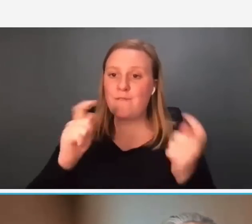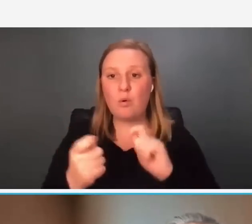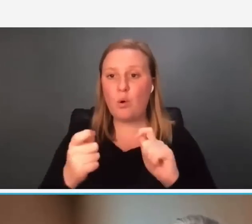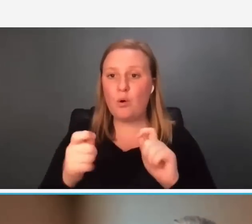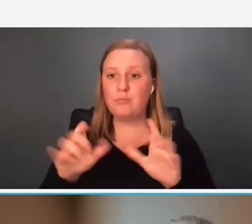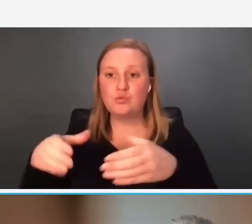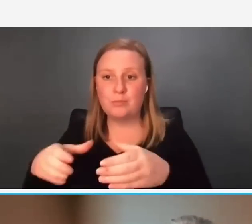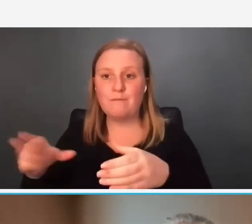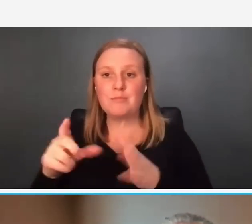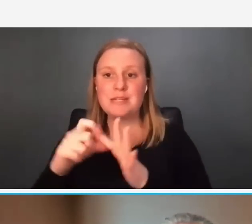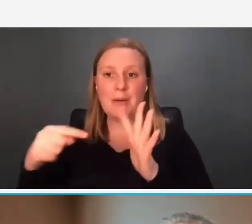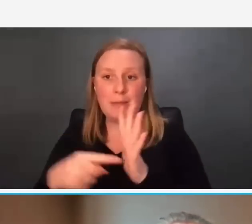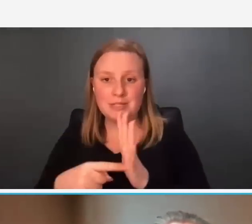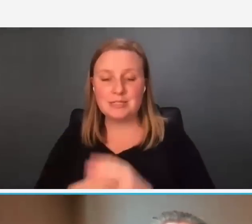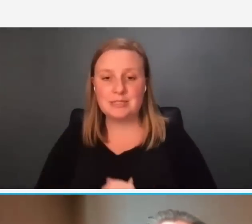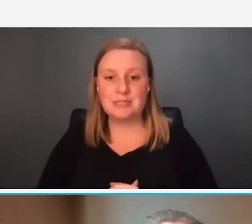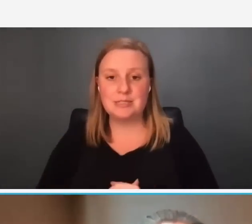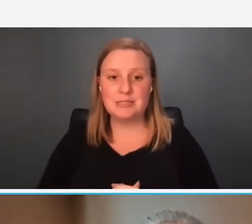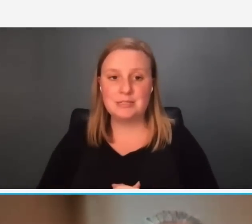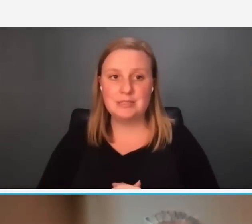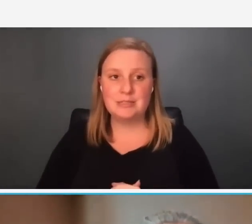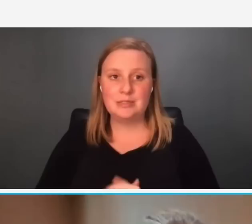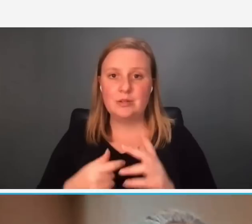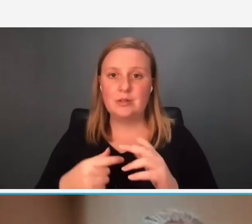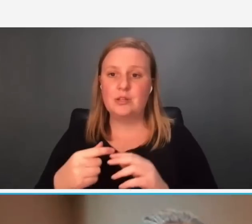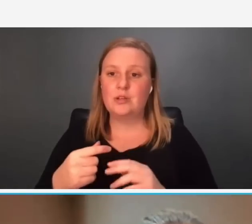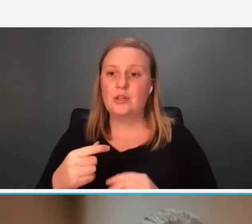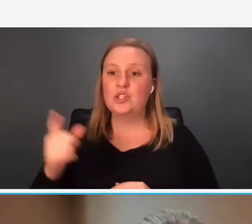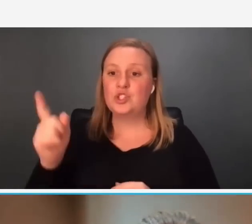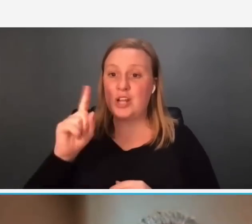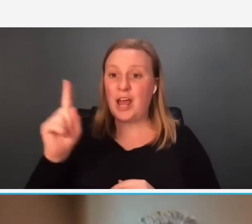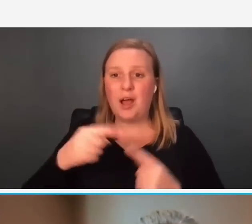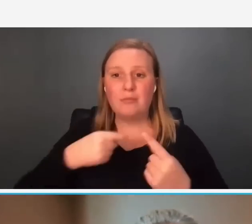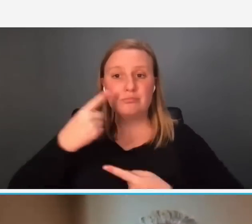going to provide an update on where we're at in the process of reforming in-home aged care.